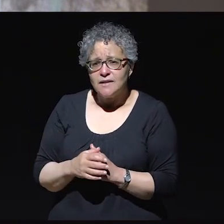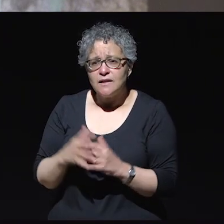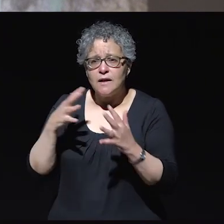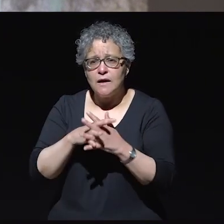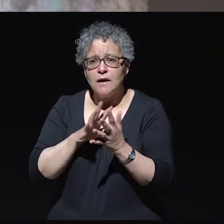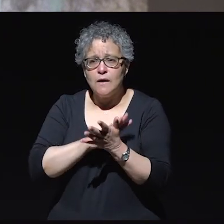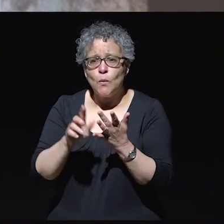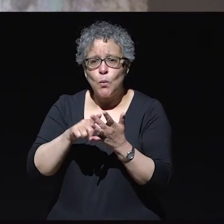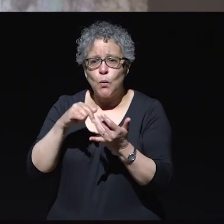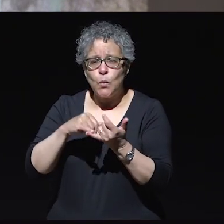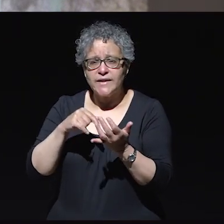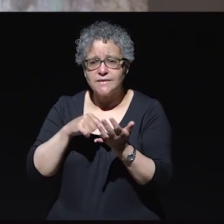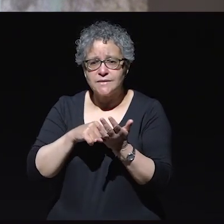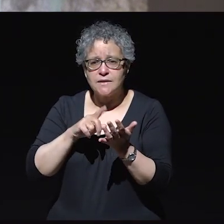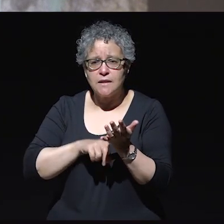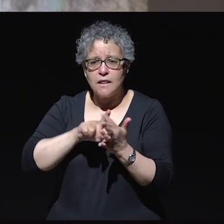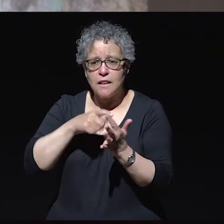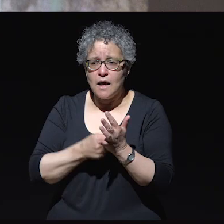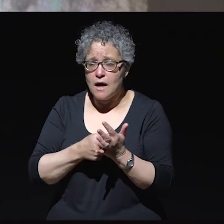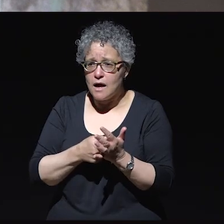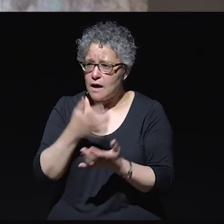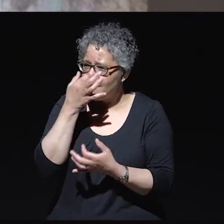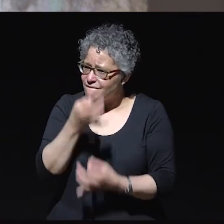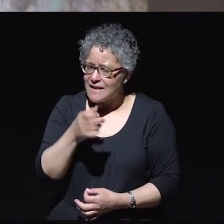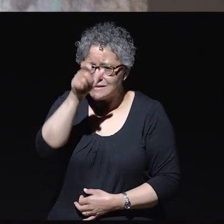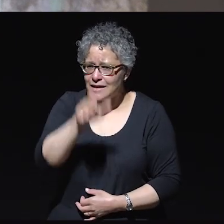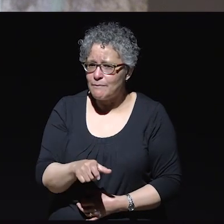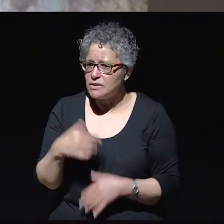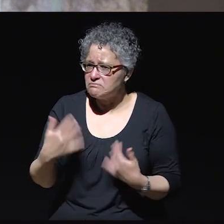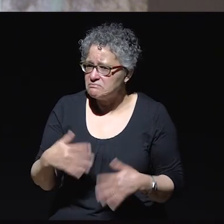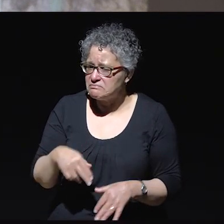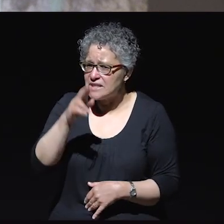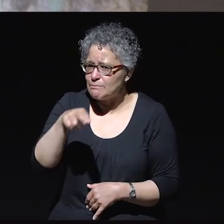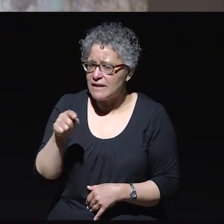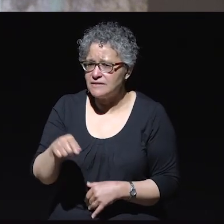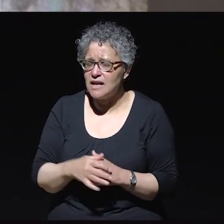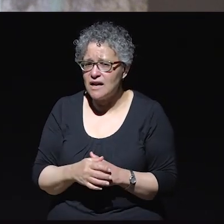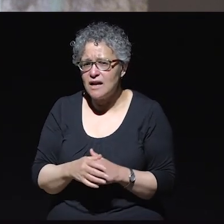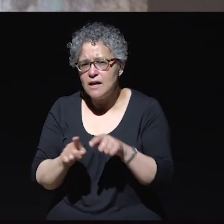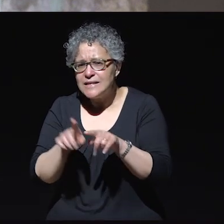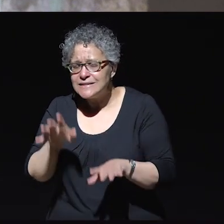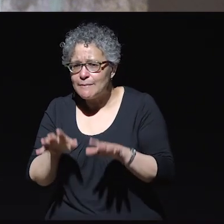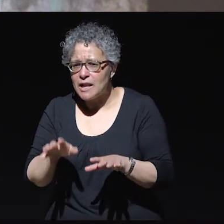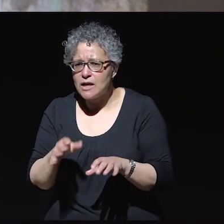who is a fascinating figure all by himself, because he too, a bit like Gainsborough,